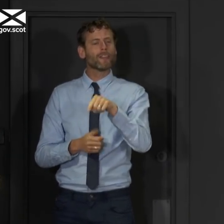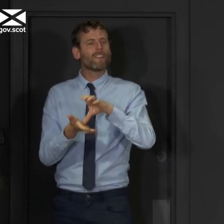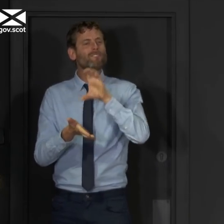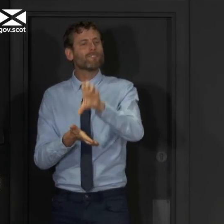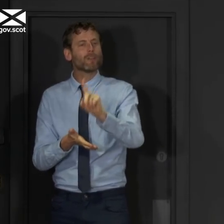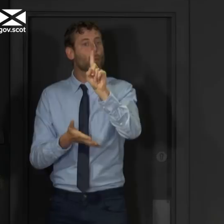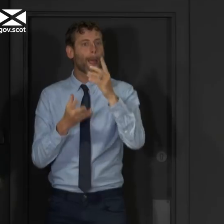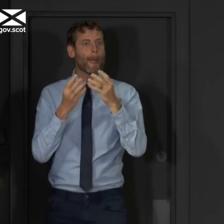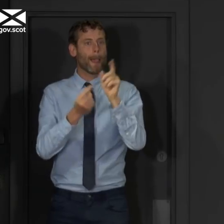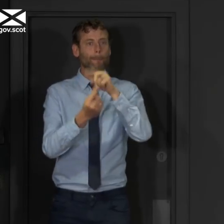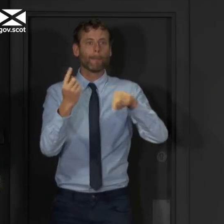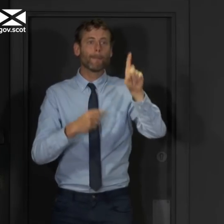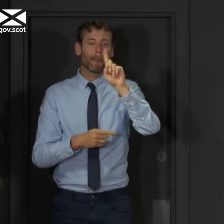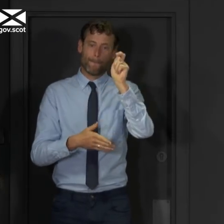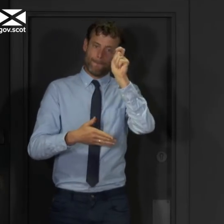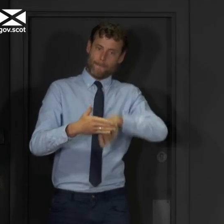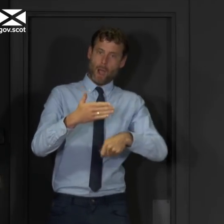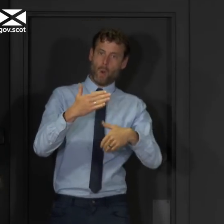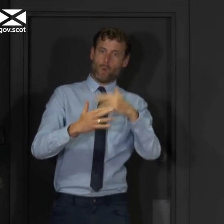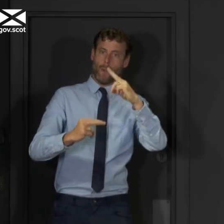when the property is sold, or when the share is bought out.